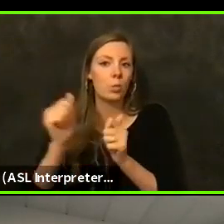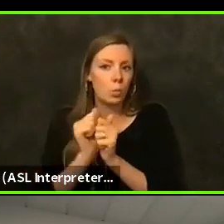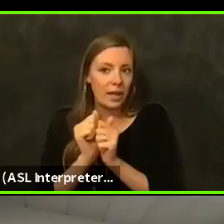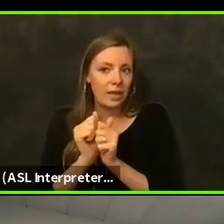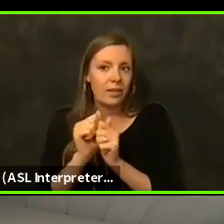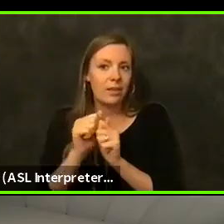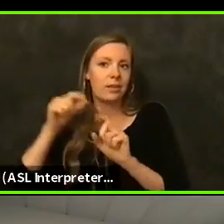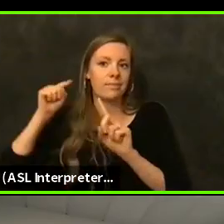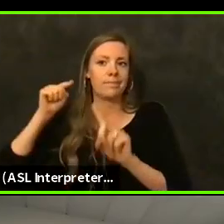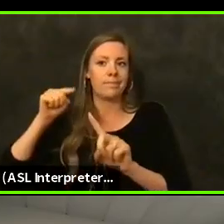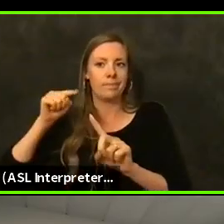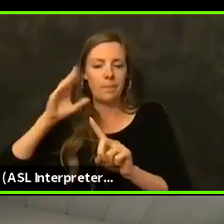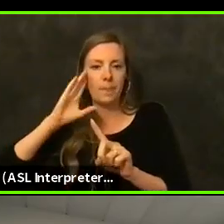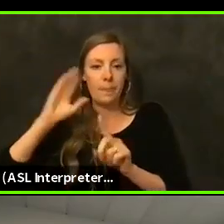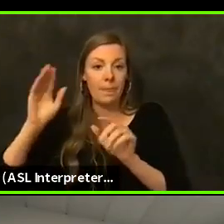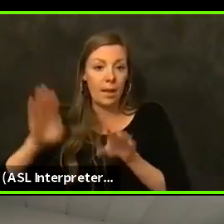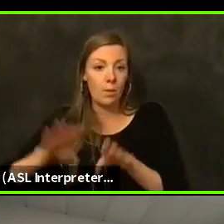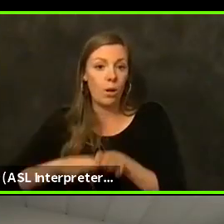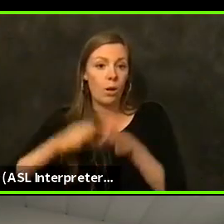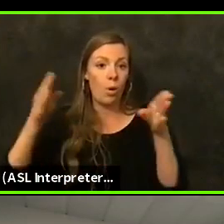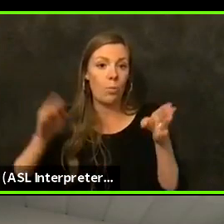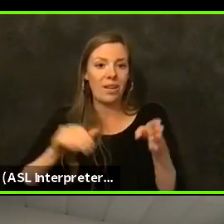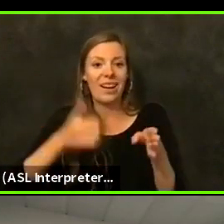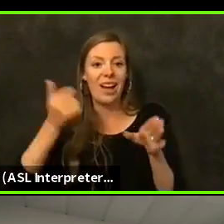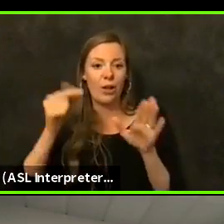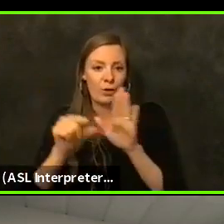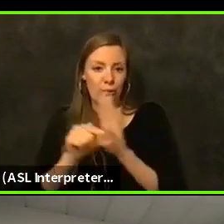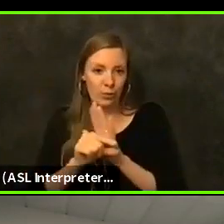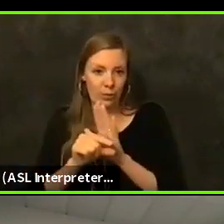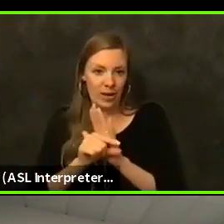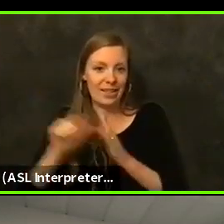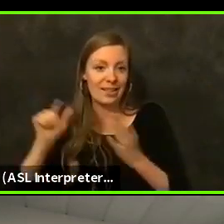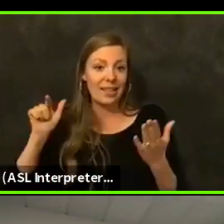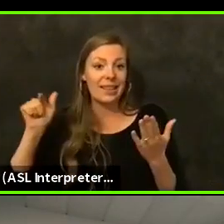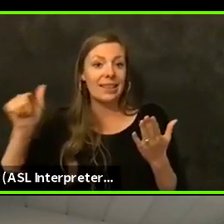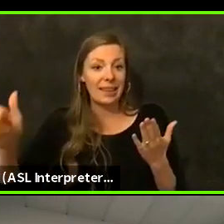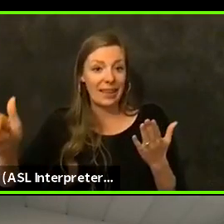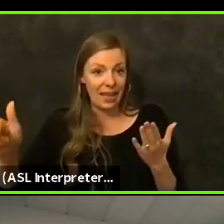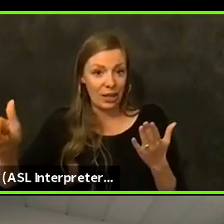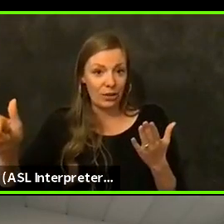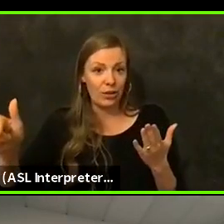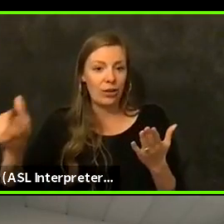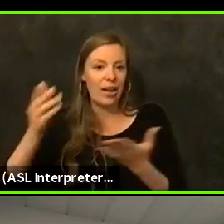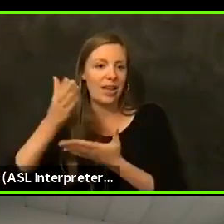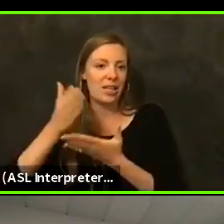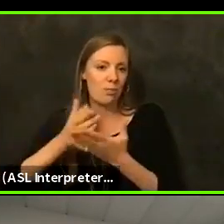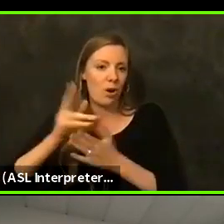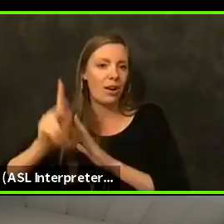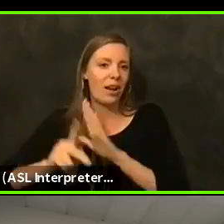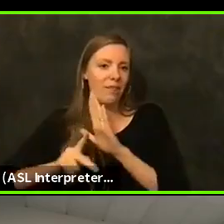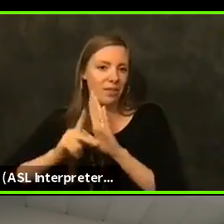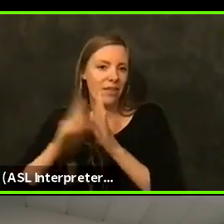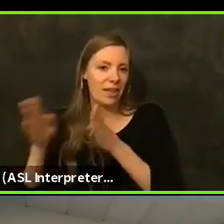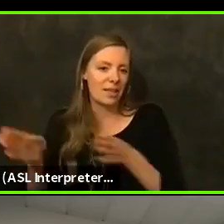they will bring in other grades later down the line as part of a phased in strategy.